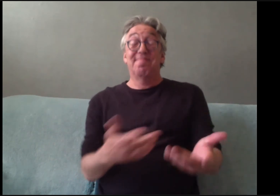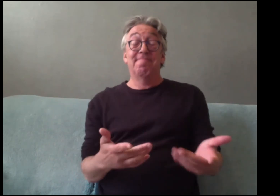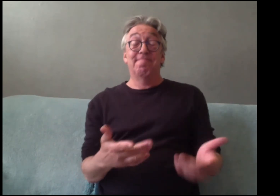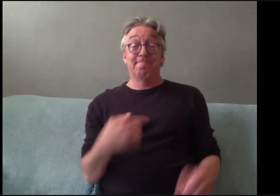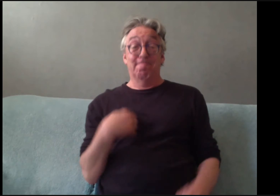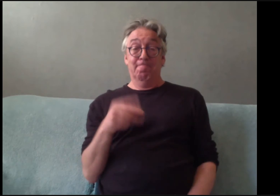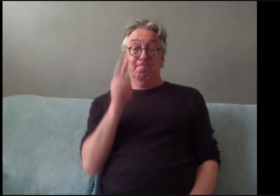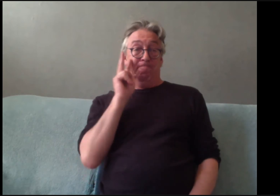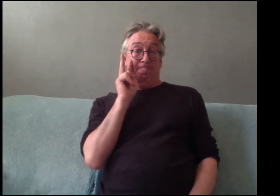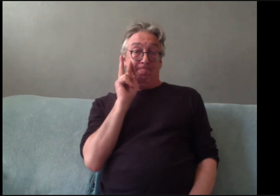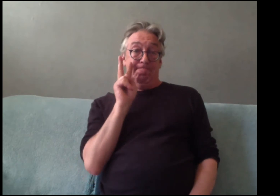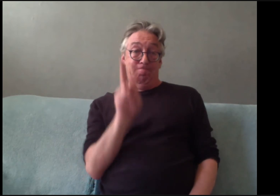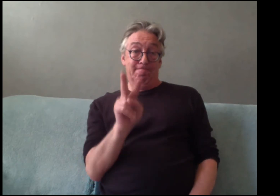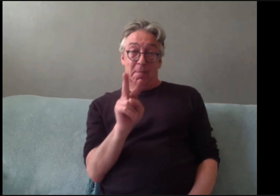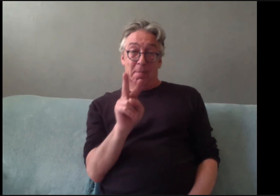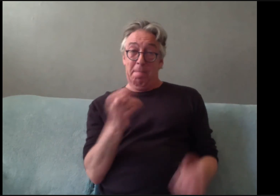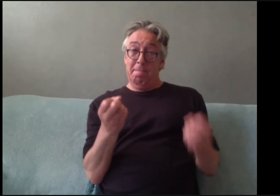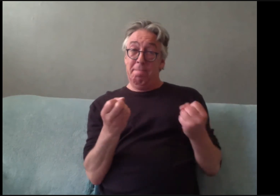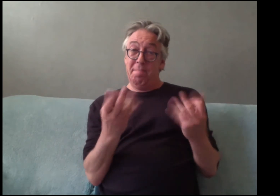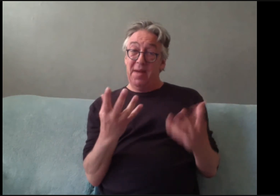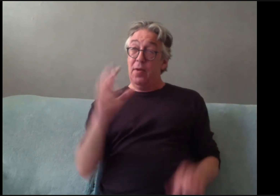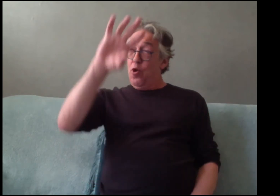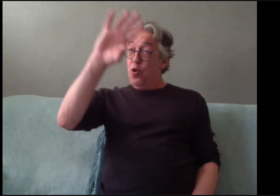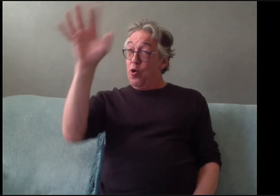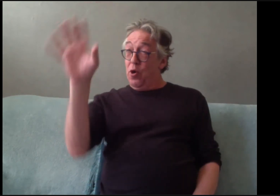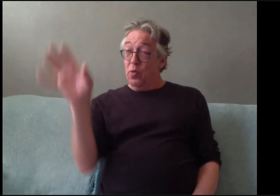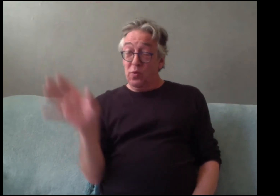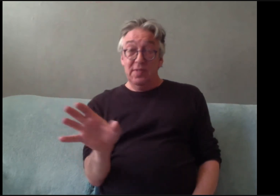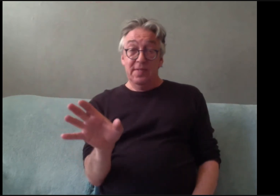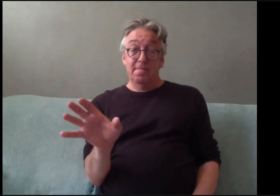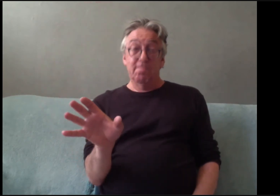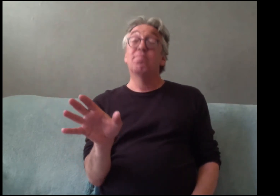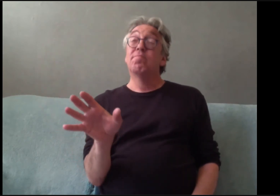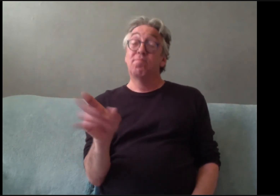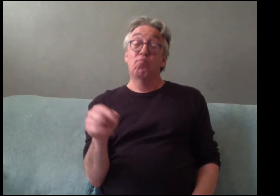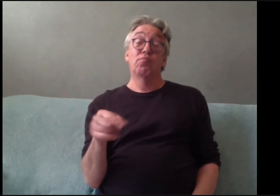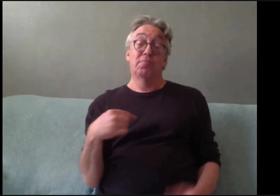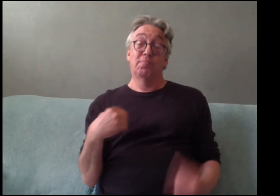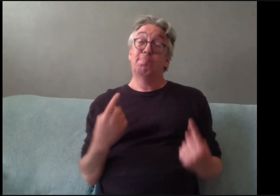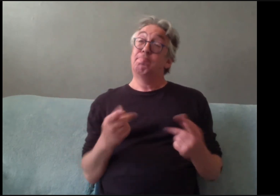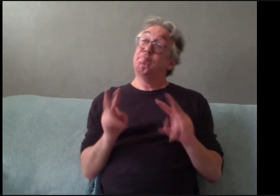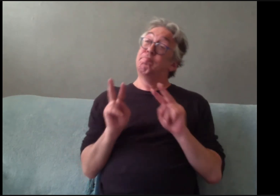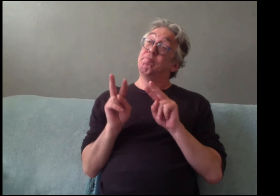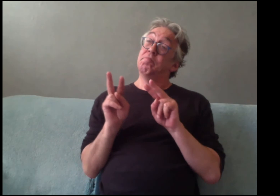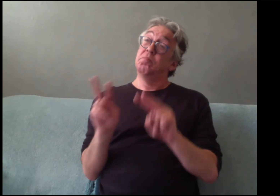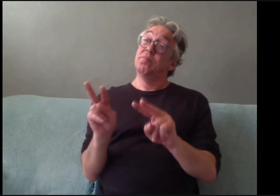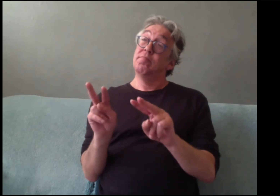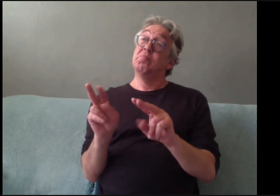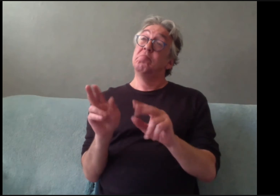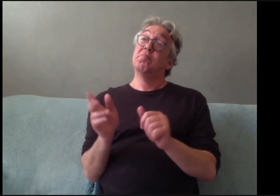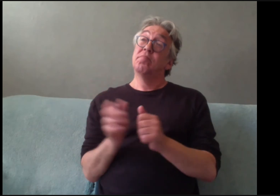to lift the bans and grant more permission for autistic people